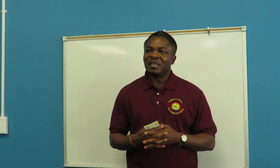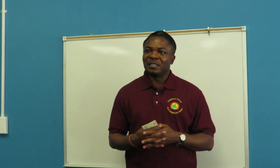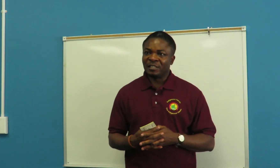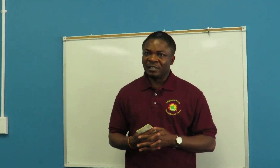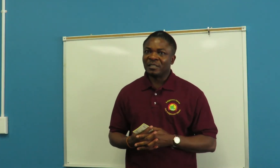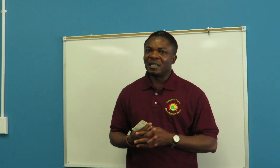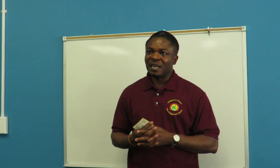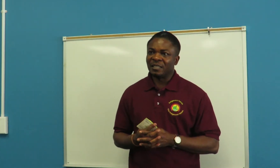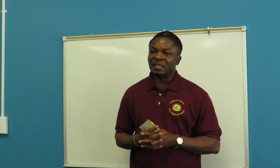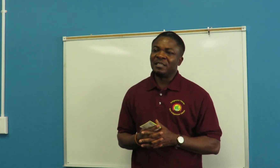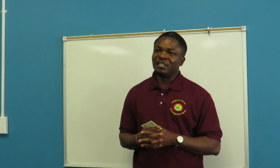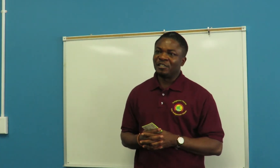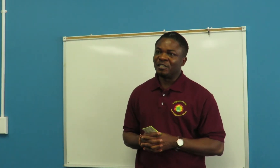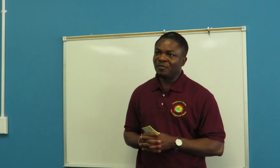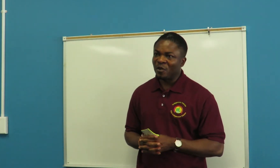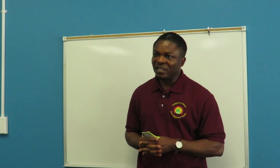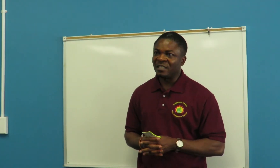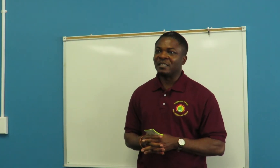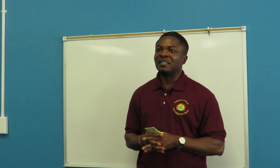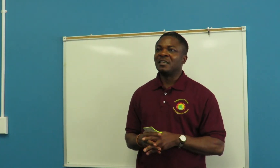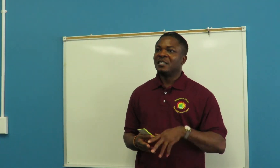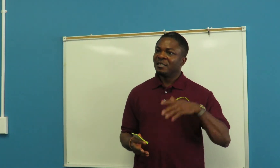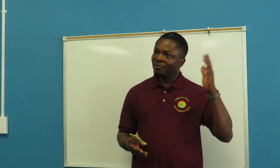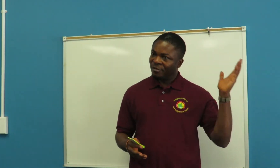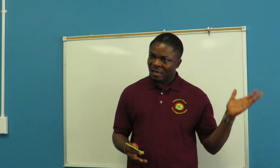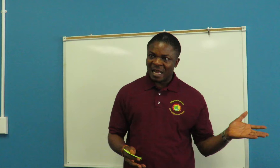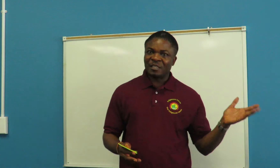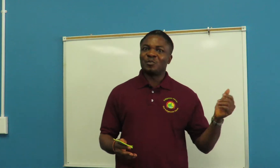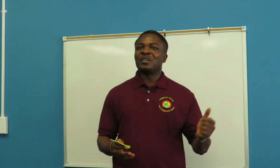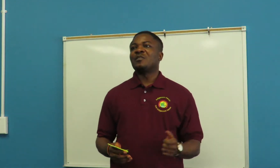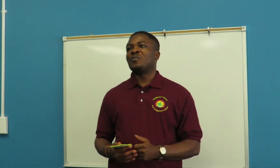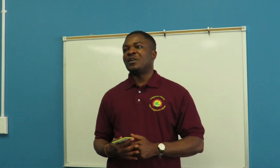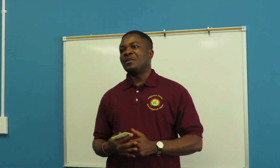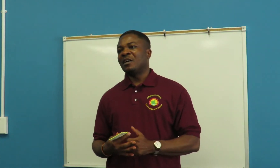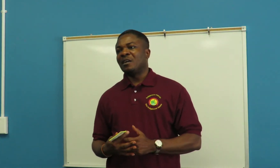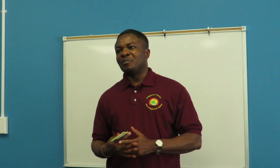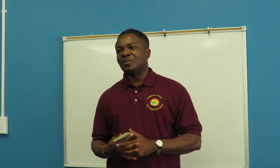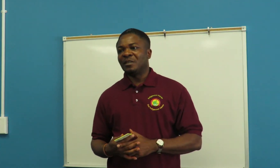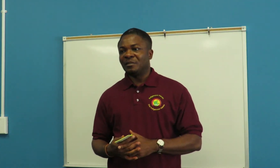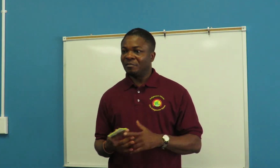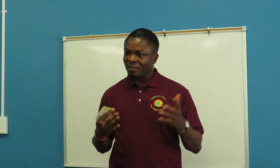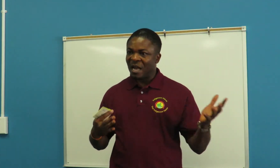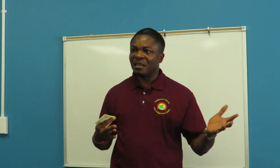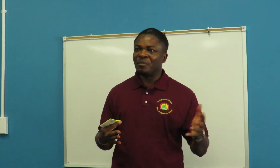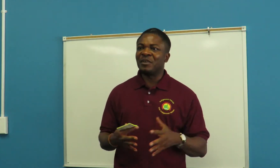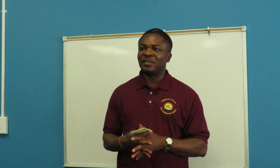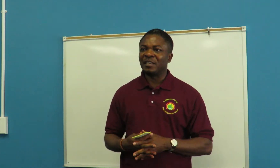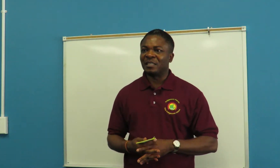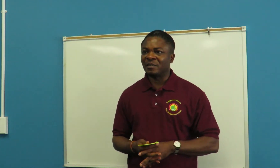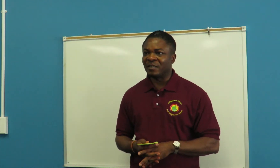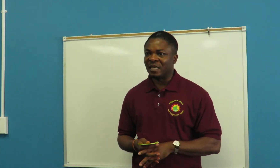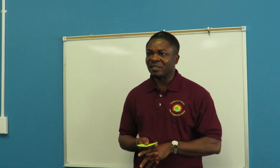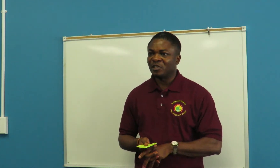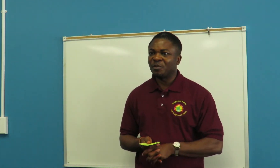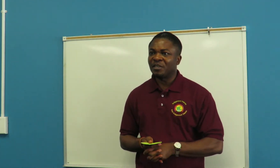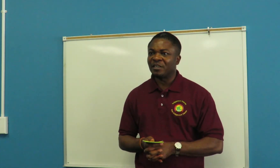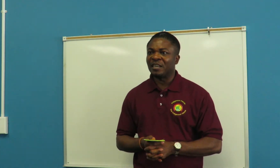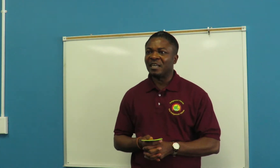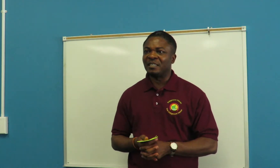Indigenous Hands indigenous Voices. Last week we had Mary as our guest speaker, and she